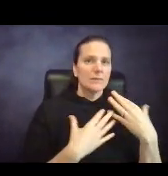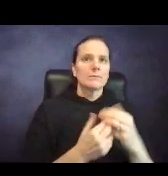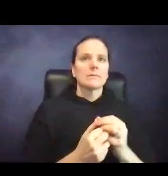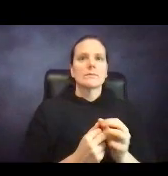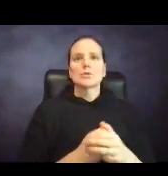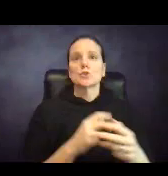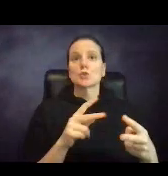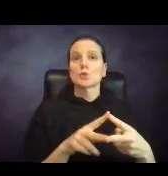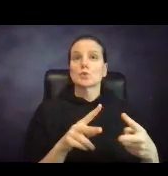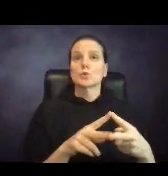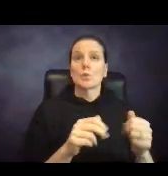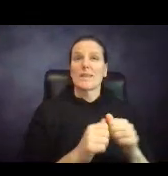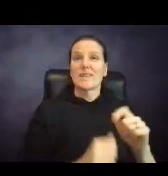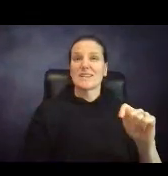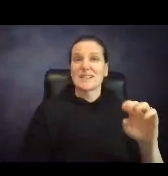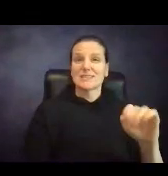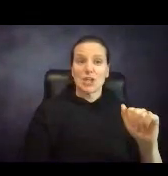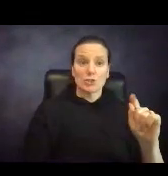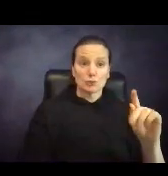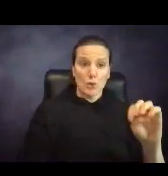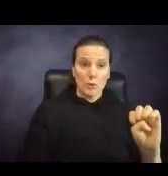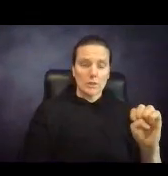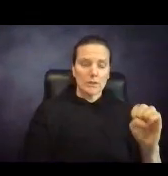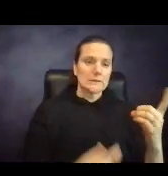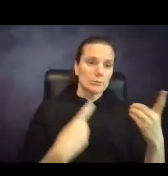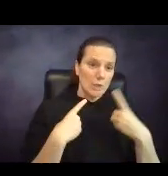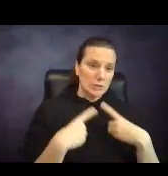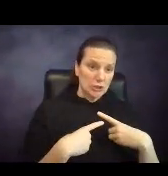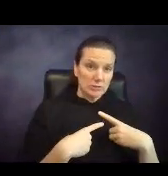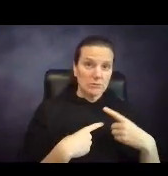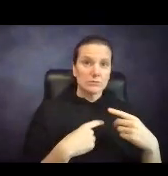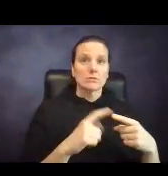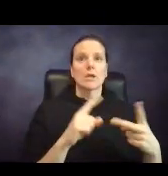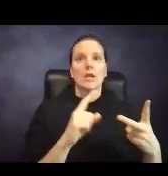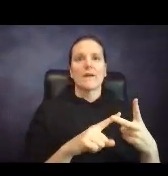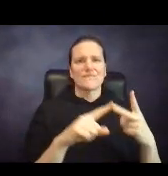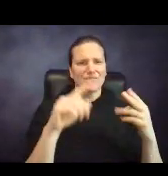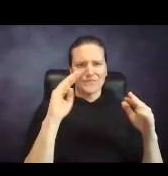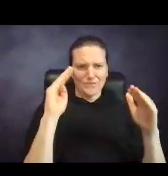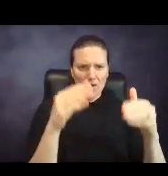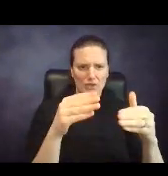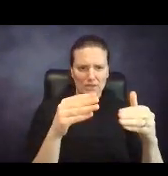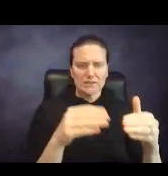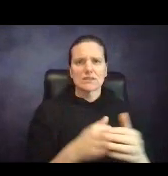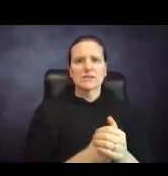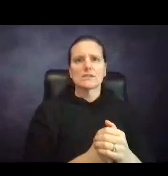with testosterone are depression and, and focus. And so I have an attention,